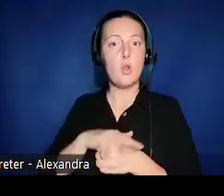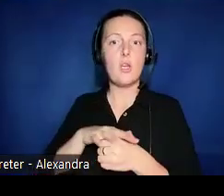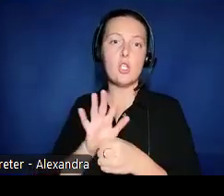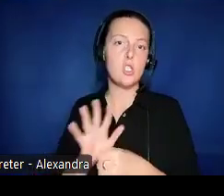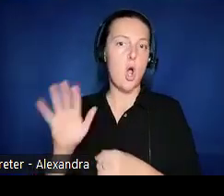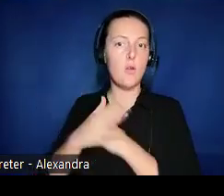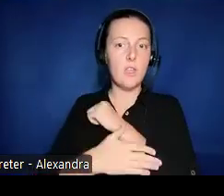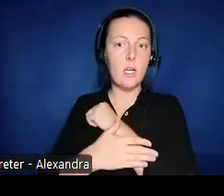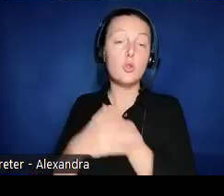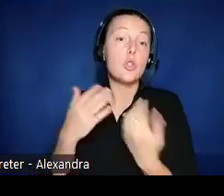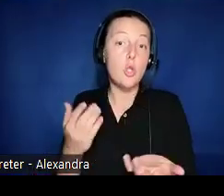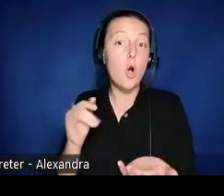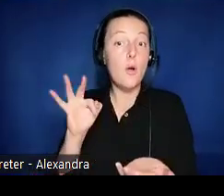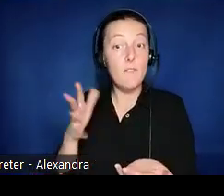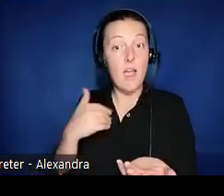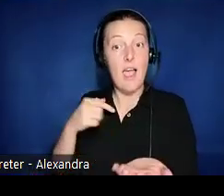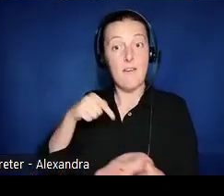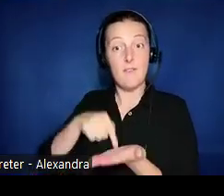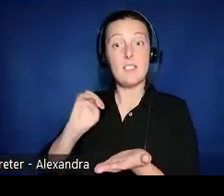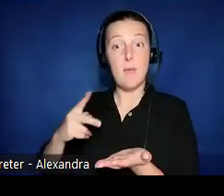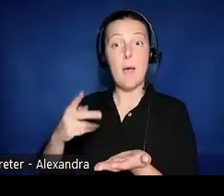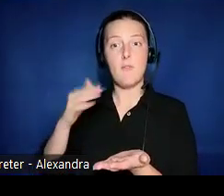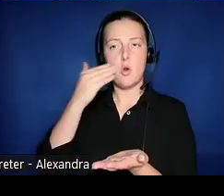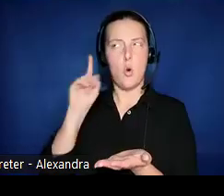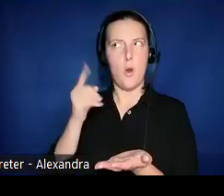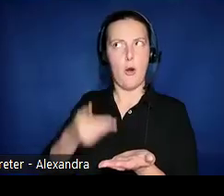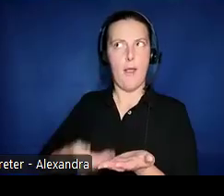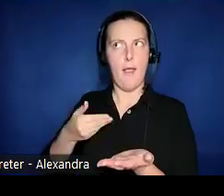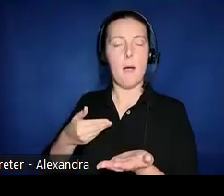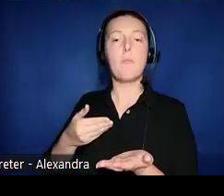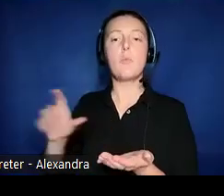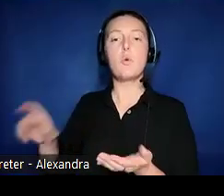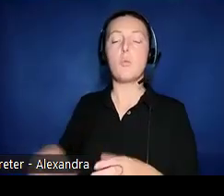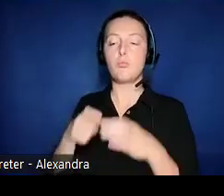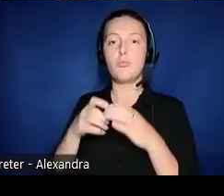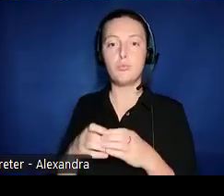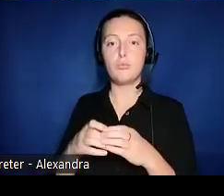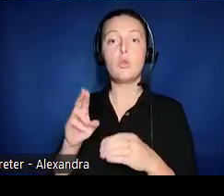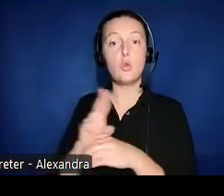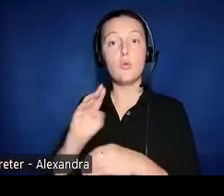where you were and you pulled out a compass uh you knew how much to adjust your compass reading by.